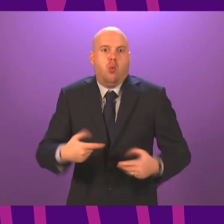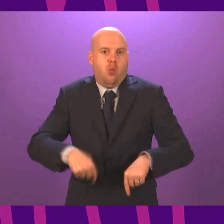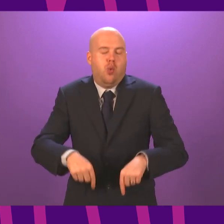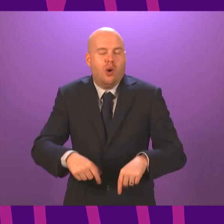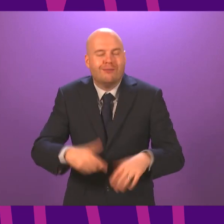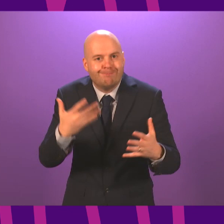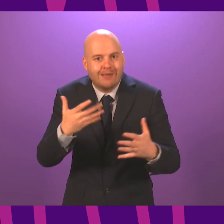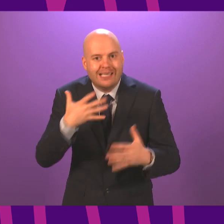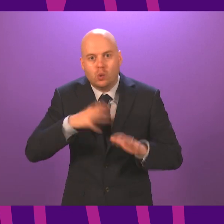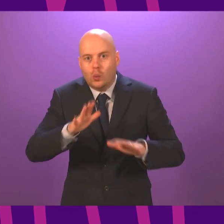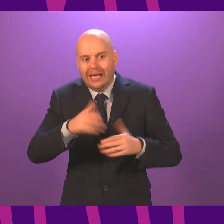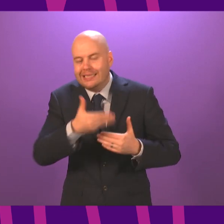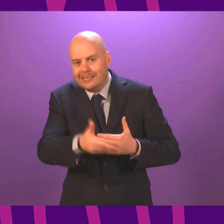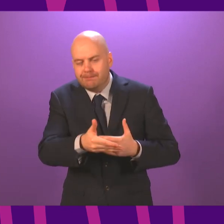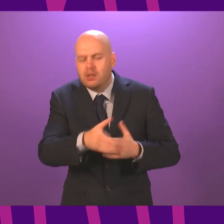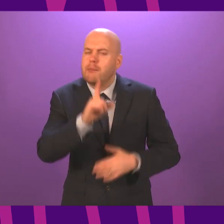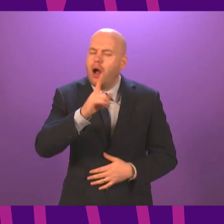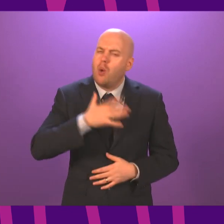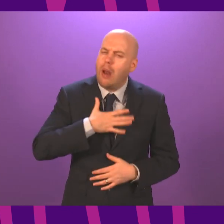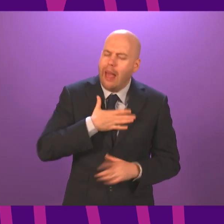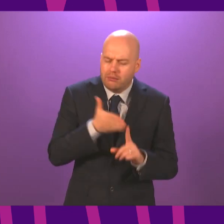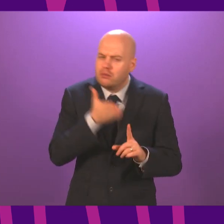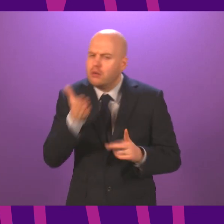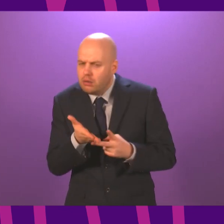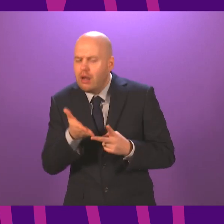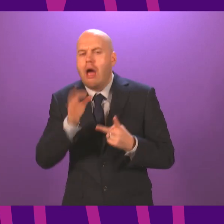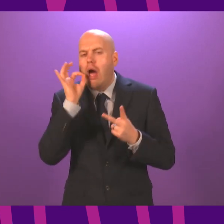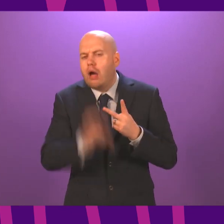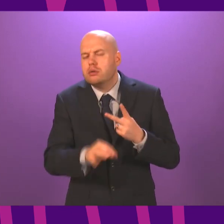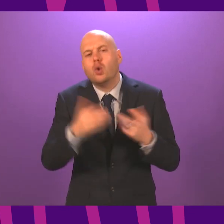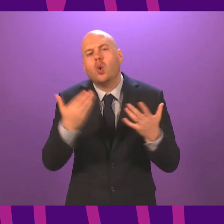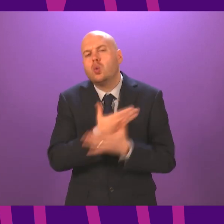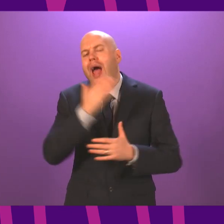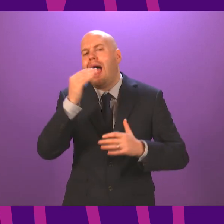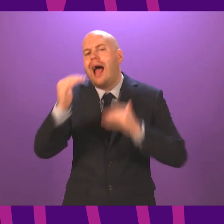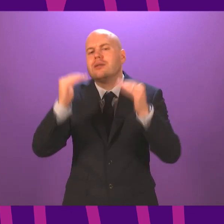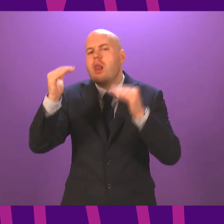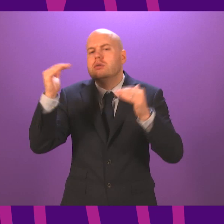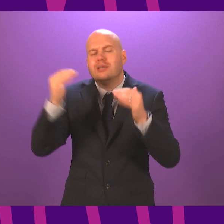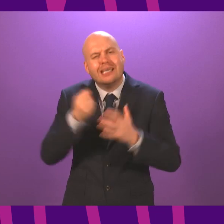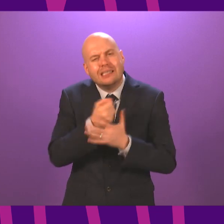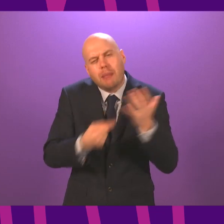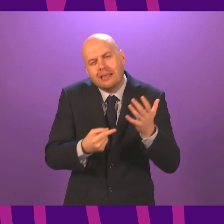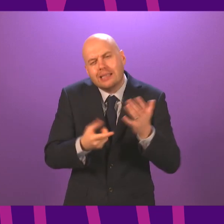In relation to the new adult disability payment, what progress has been made on implementing